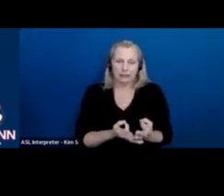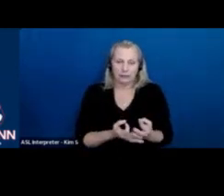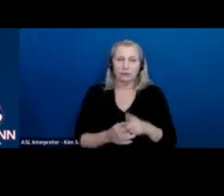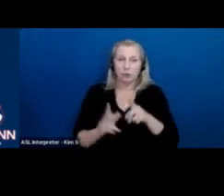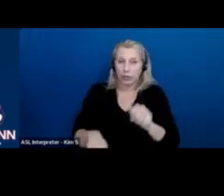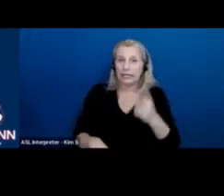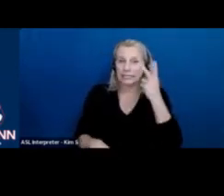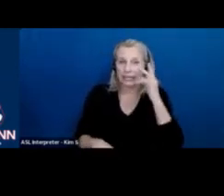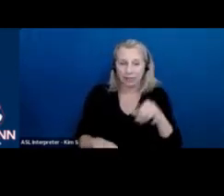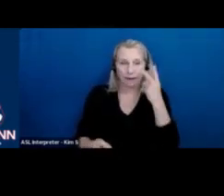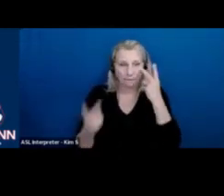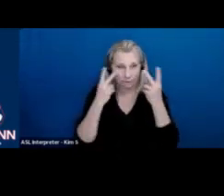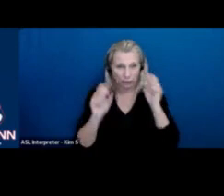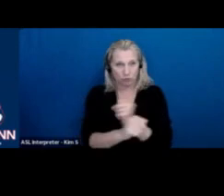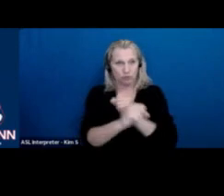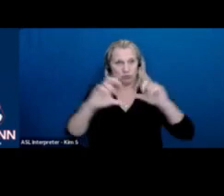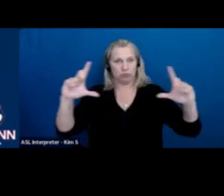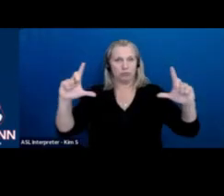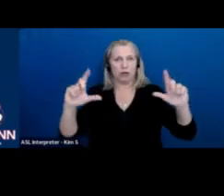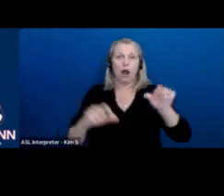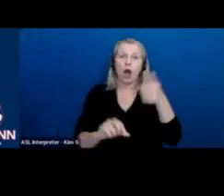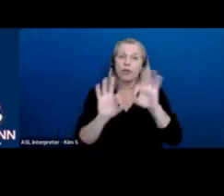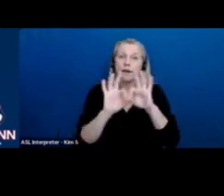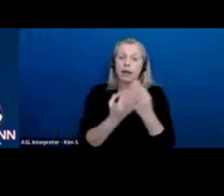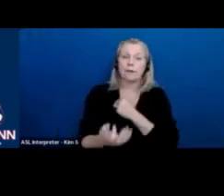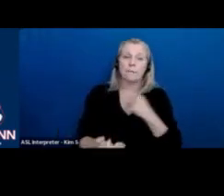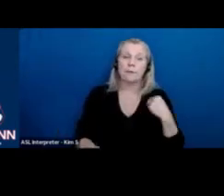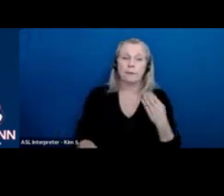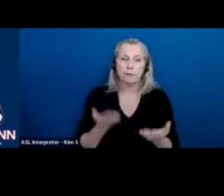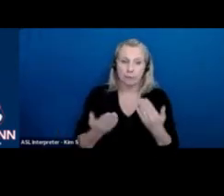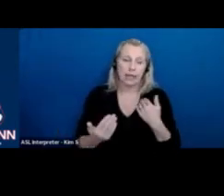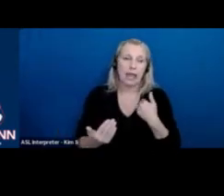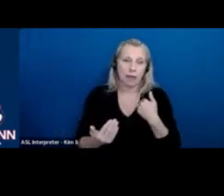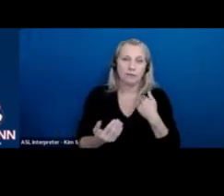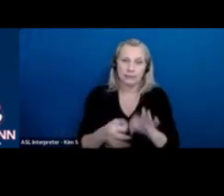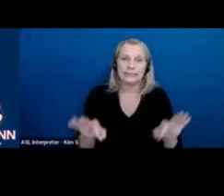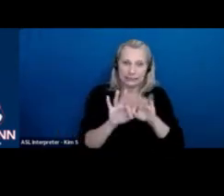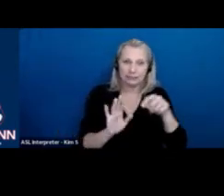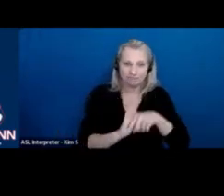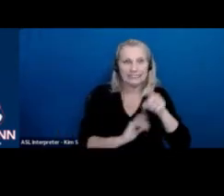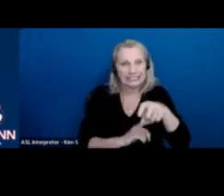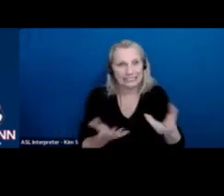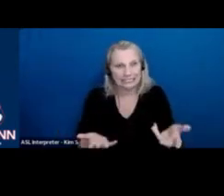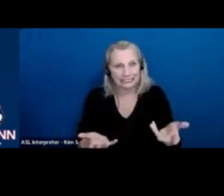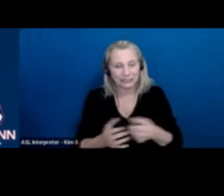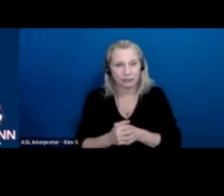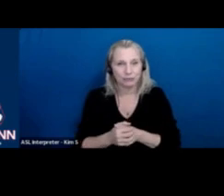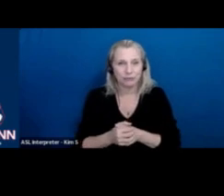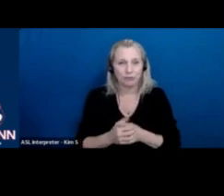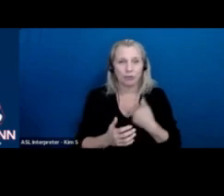this visual, other family members may also have significant needs. And we attend to these and wraparound to be